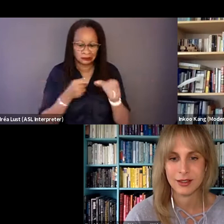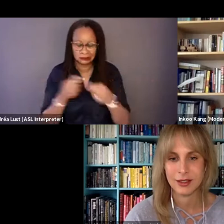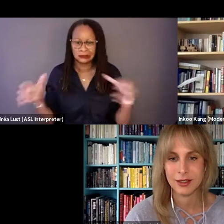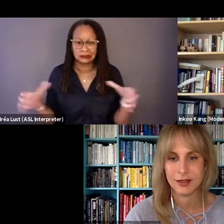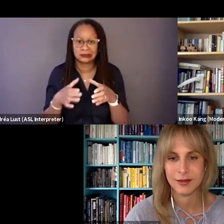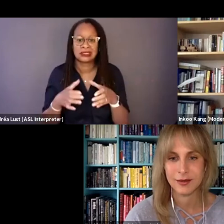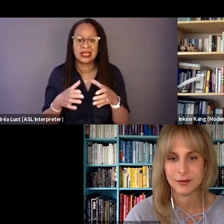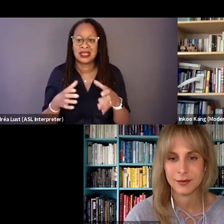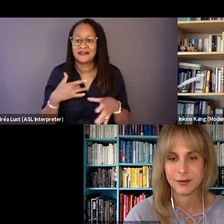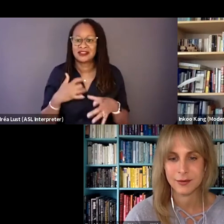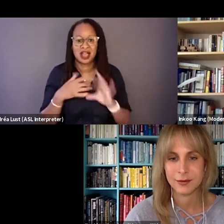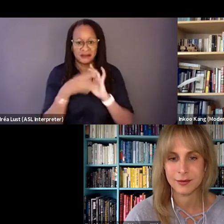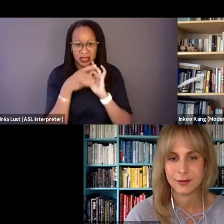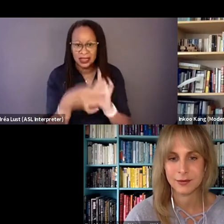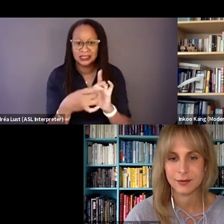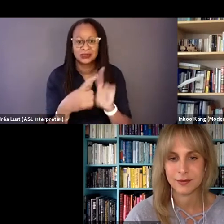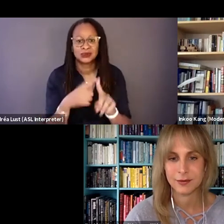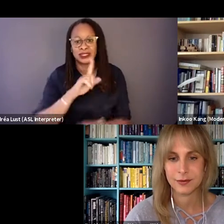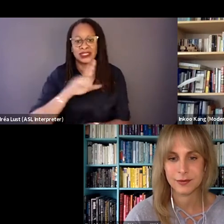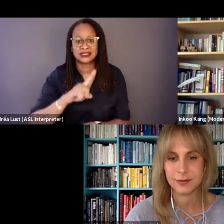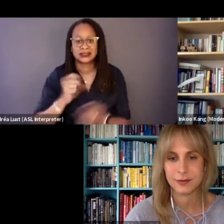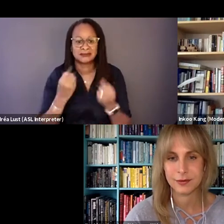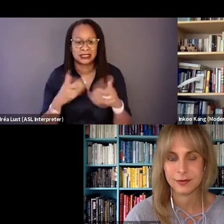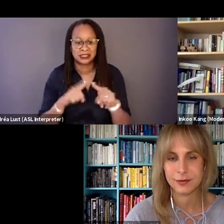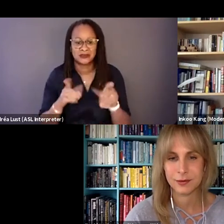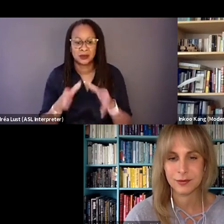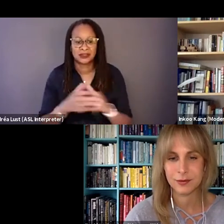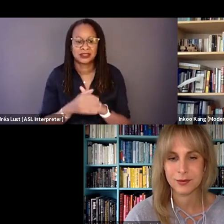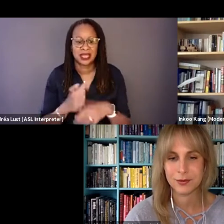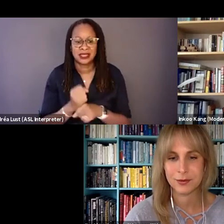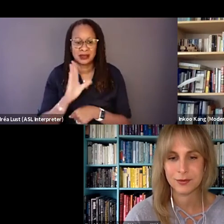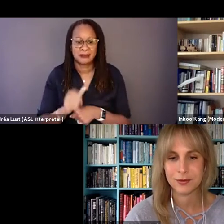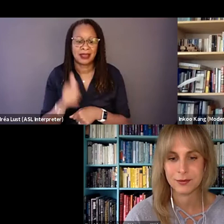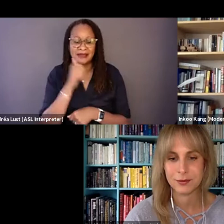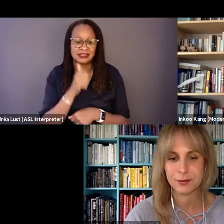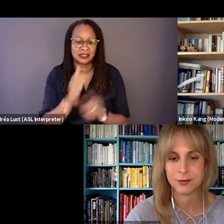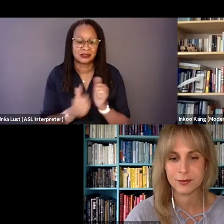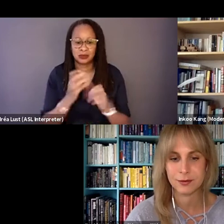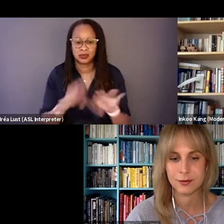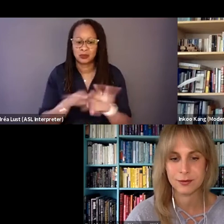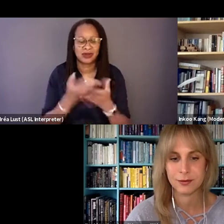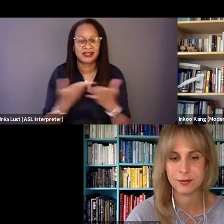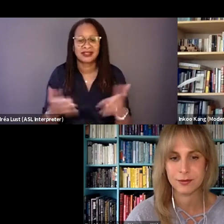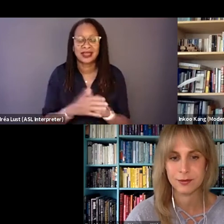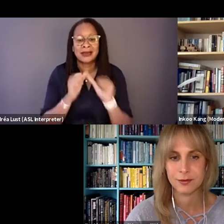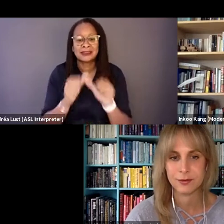I relate to Liz in a lot of ways. It's that just getting by day to day is like really the most important thing in maintaining your self-identity,